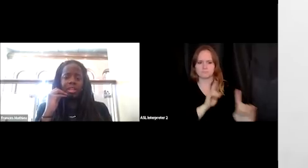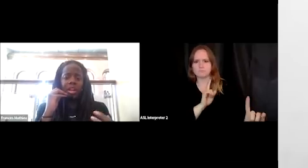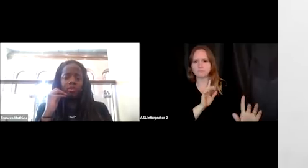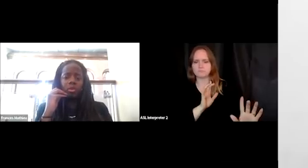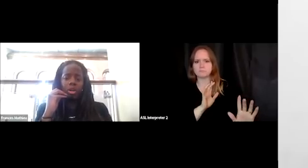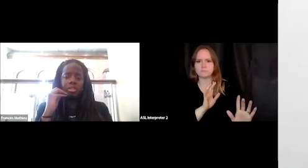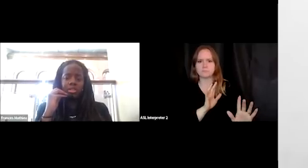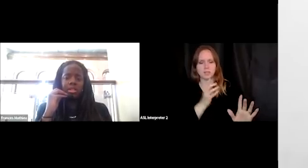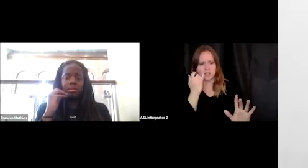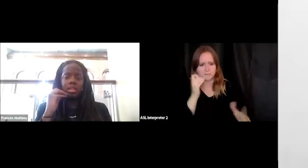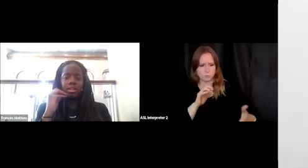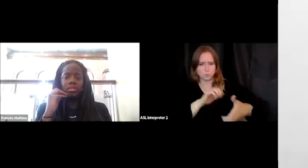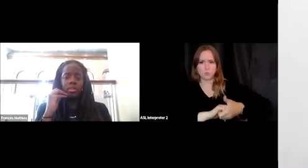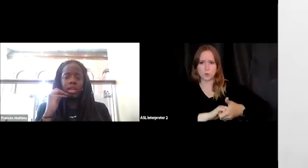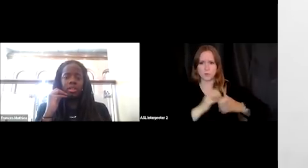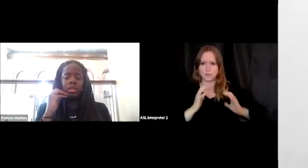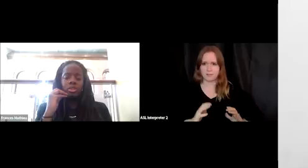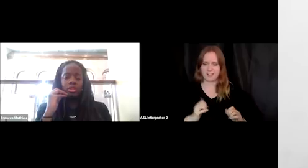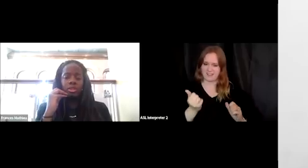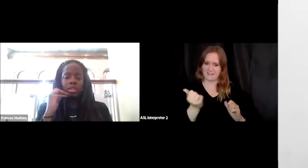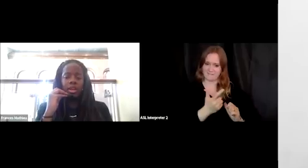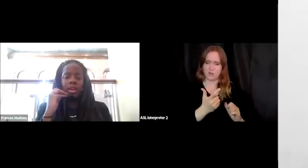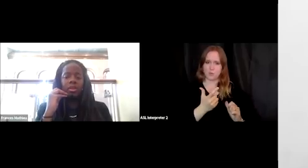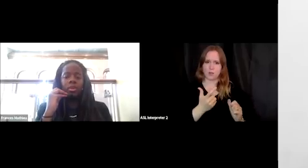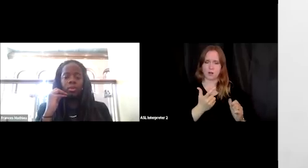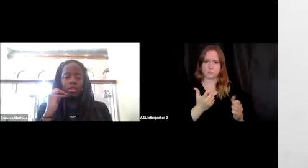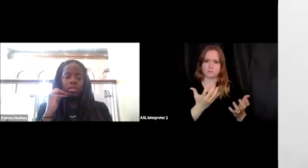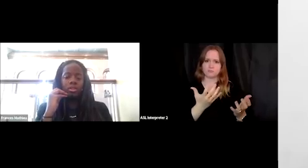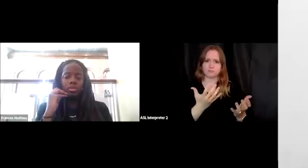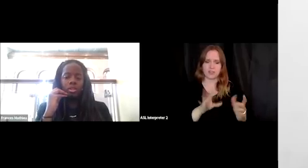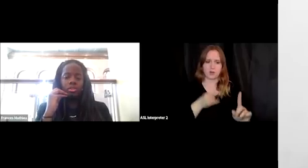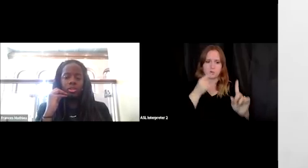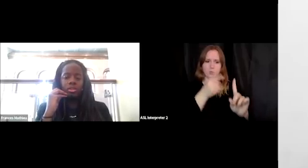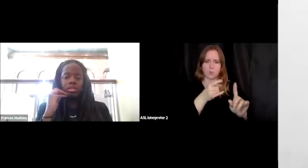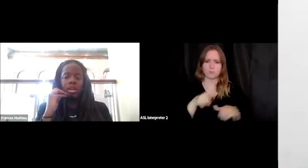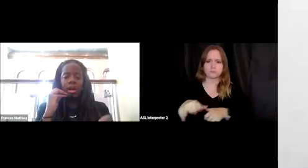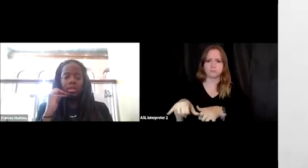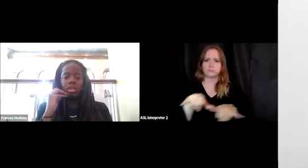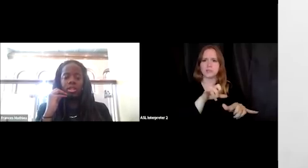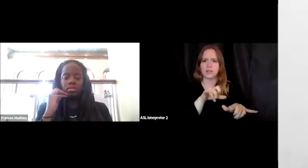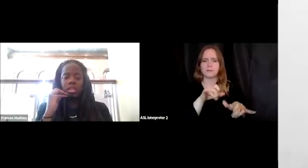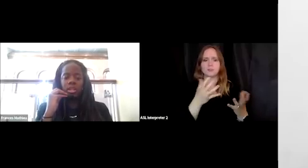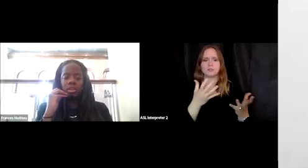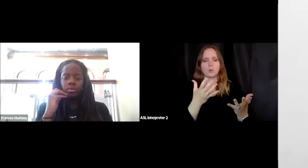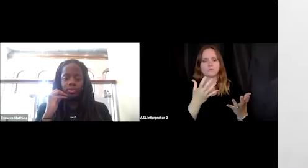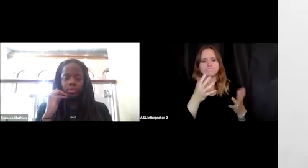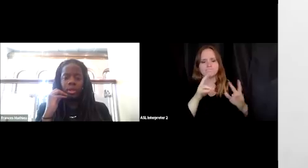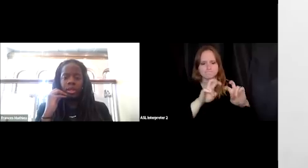I think everyone wants the same thing, right? So looking at what are the local resources and how can we get them together?